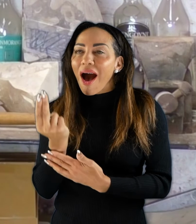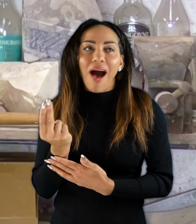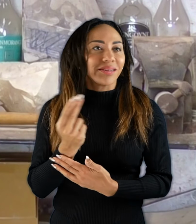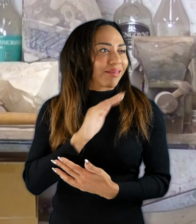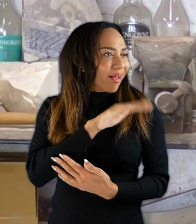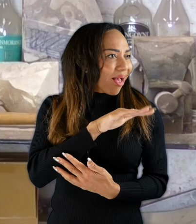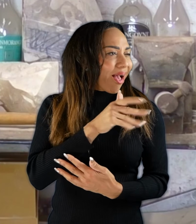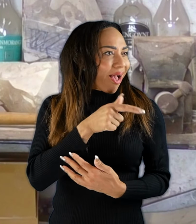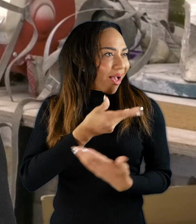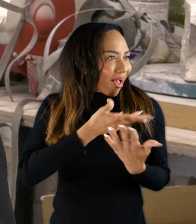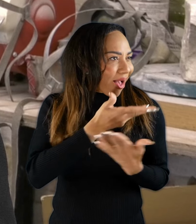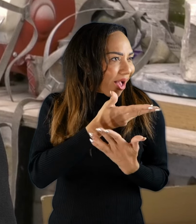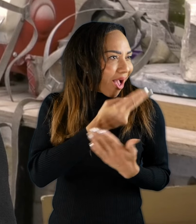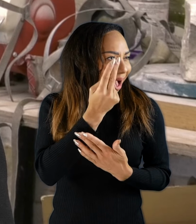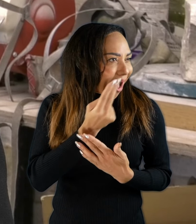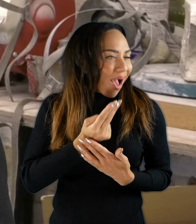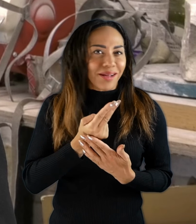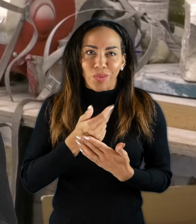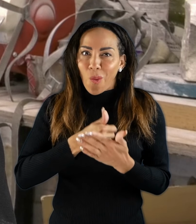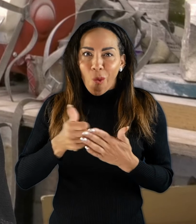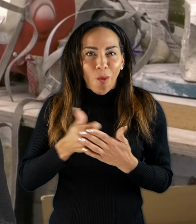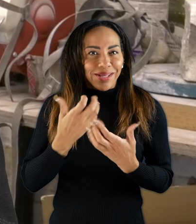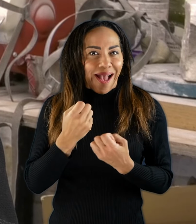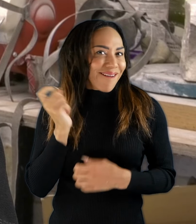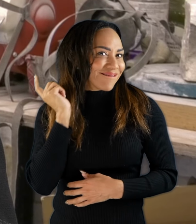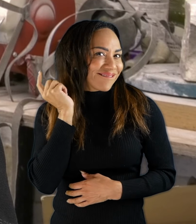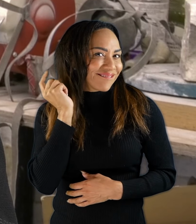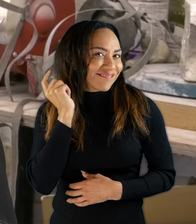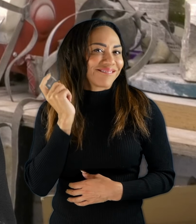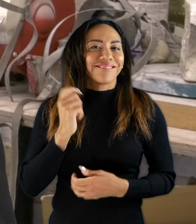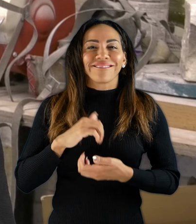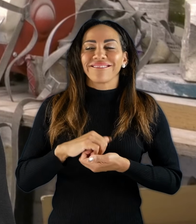So it's kind of, it's always been there. I think it helps to ground the ideas,